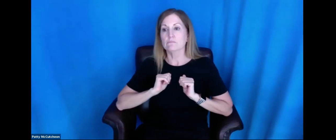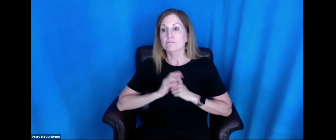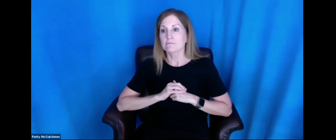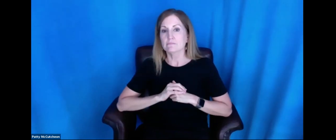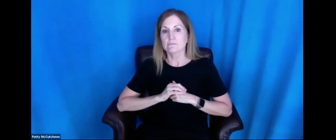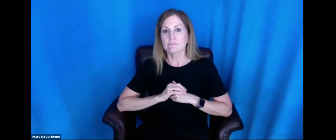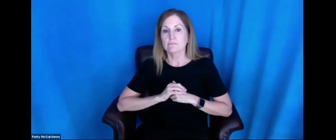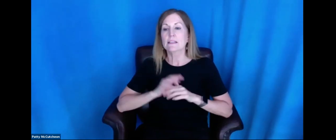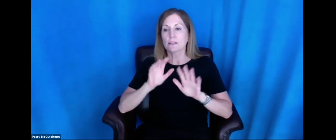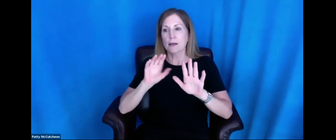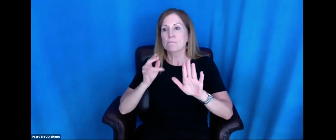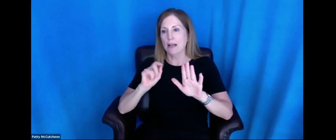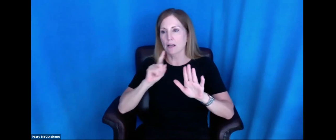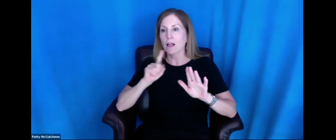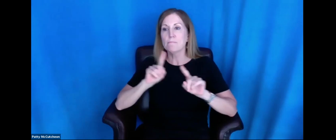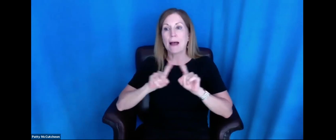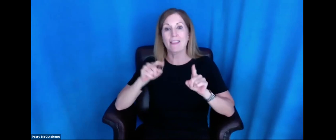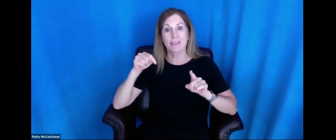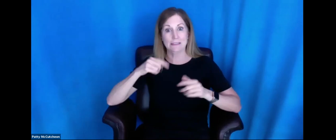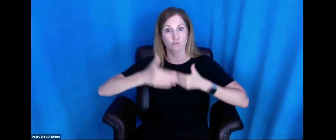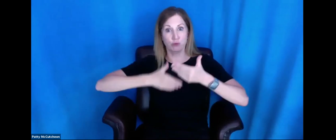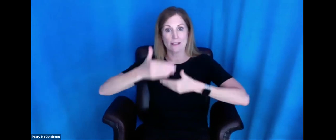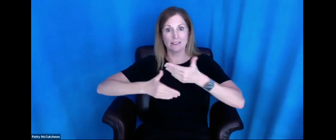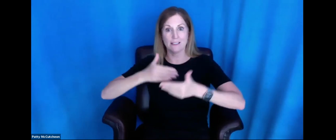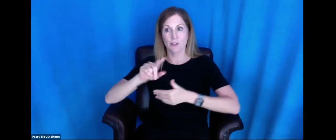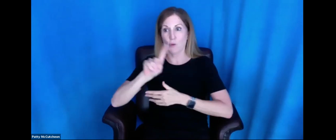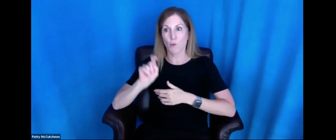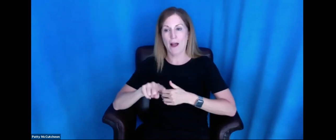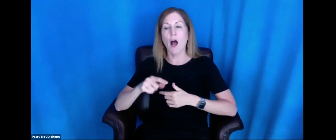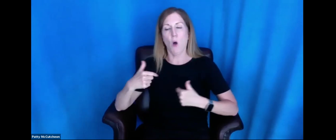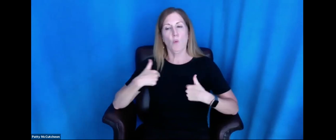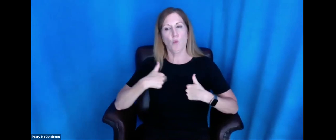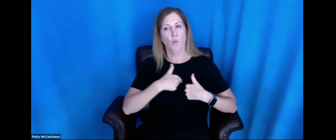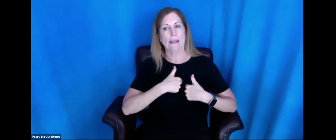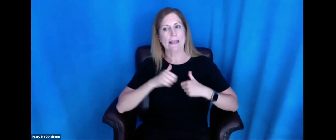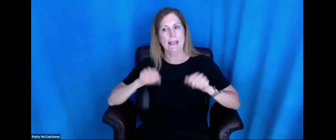Michael Wall: And these kind of process questions, we're happy to answer.